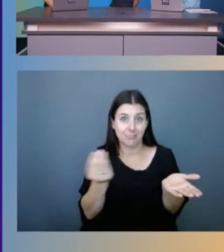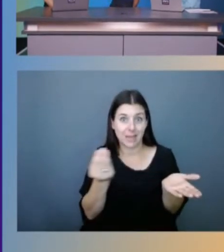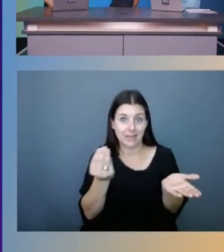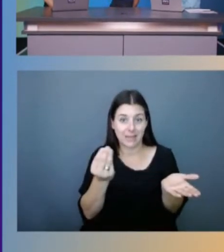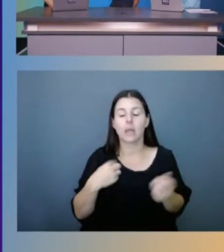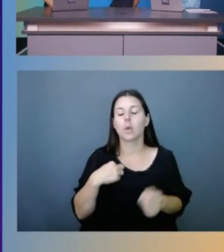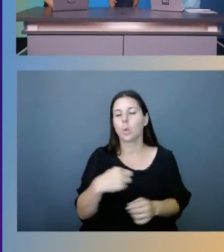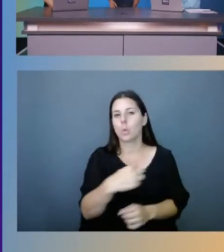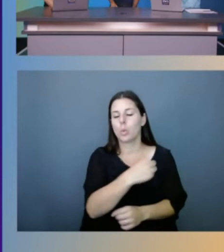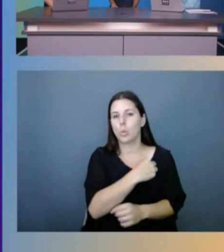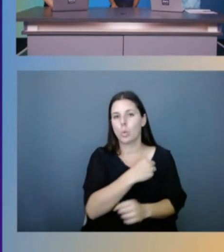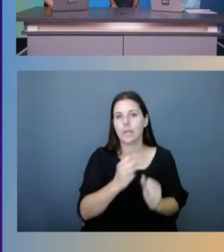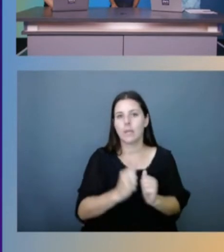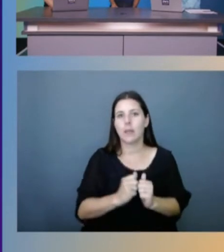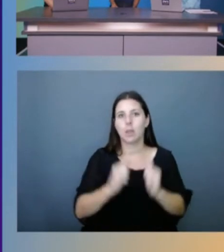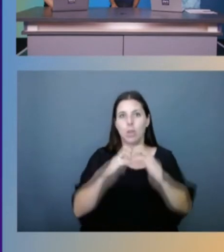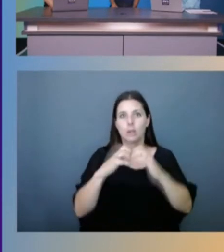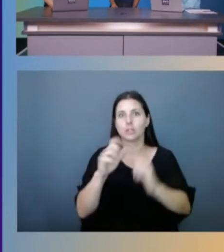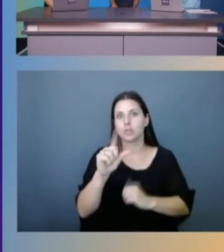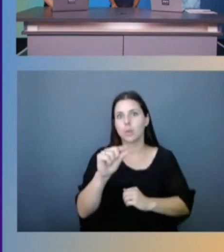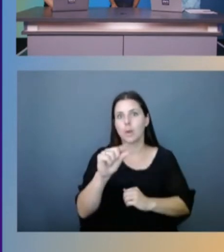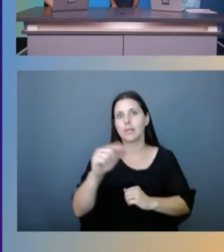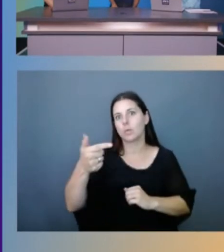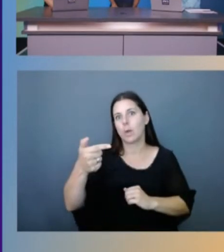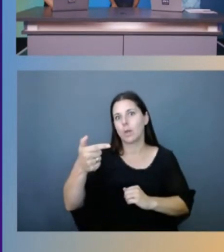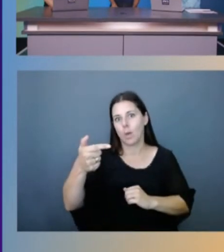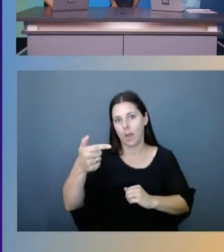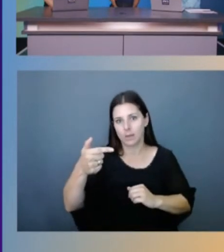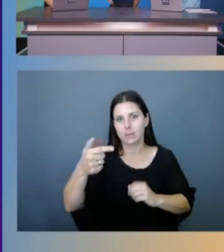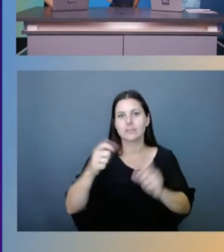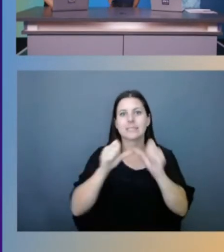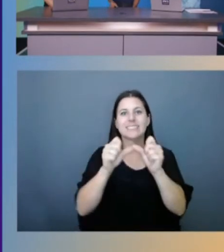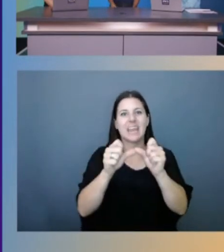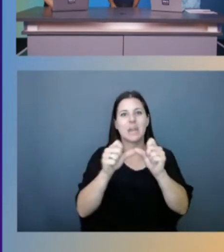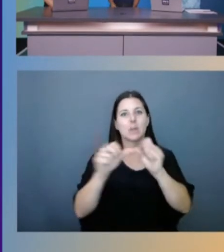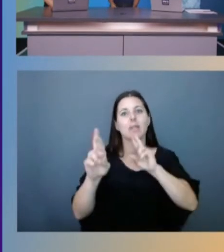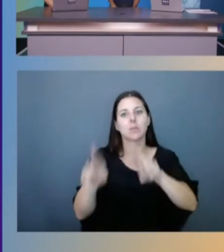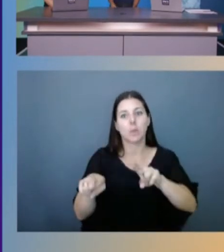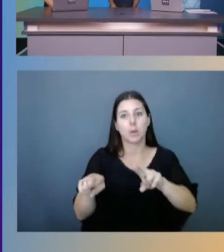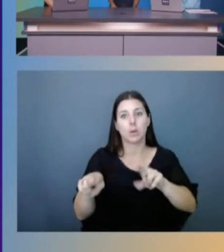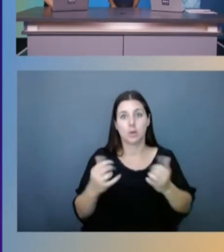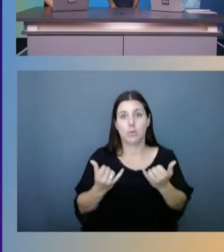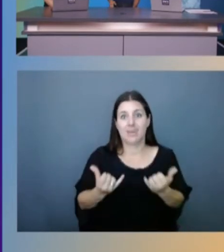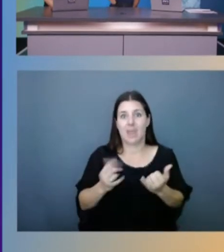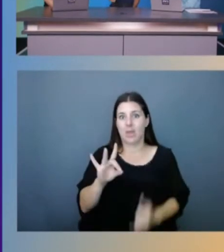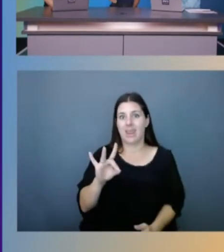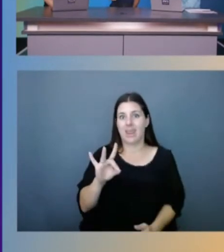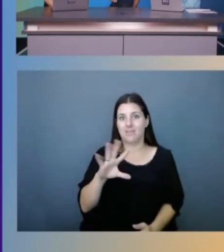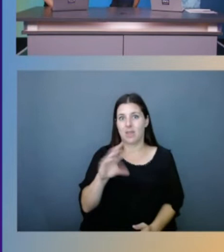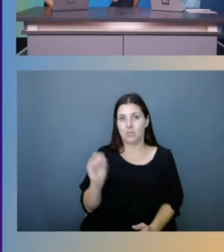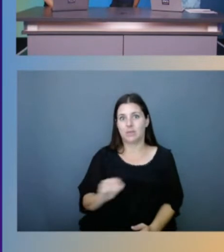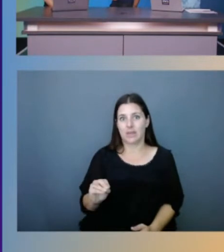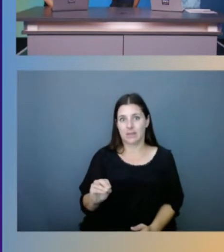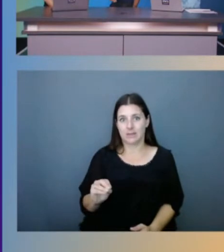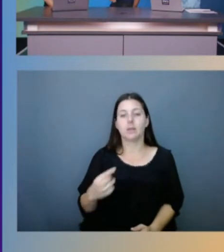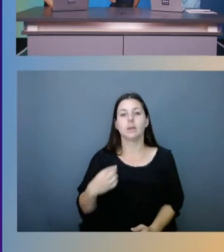our 2021 sustainability report and we are at the 85% level. So we are very much on a track